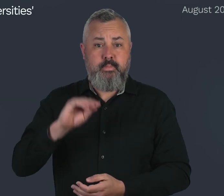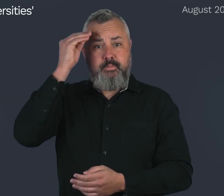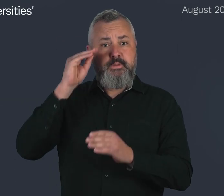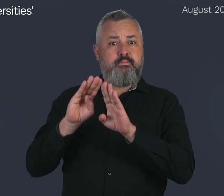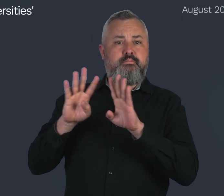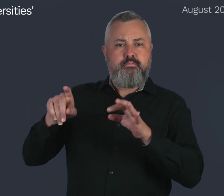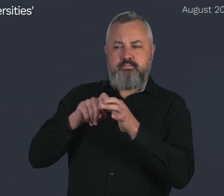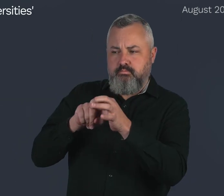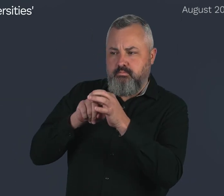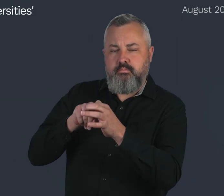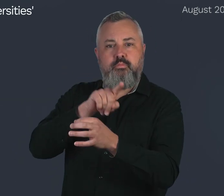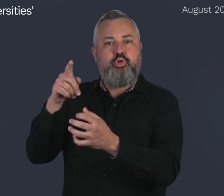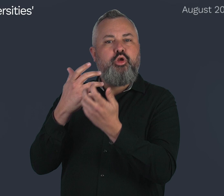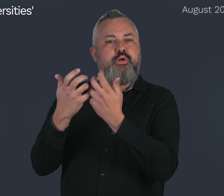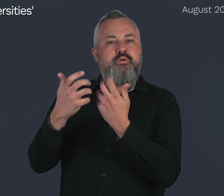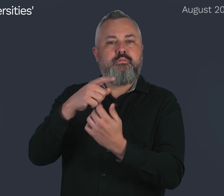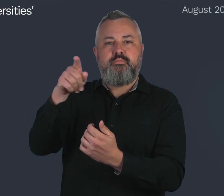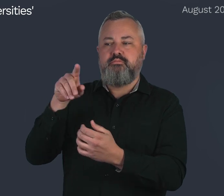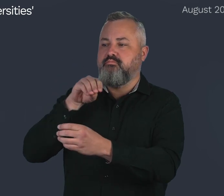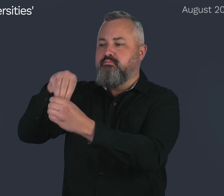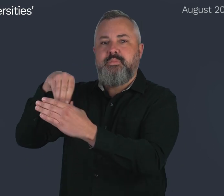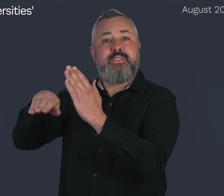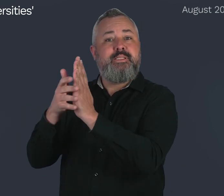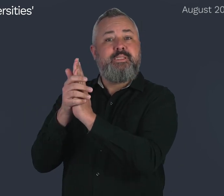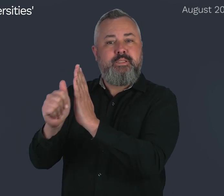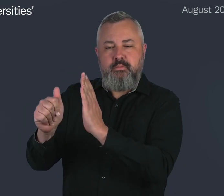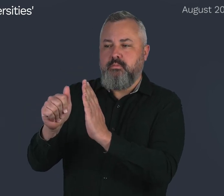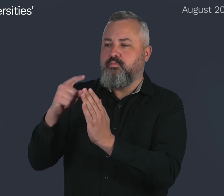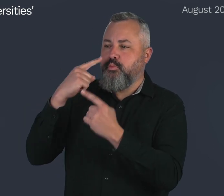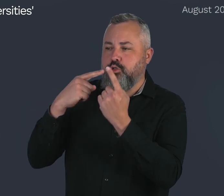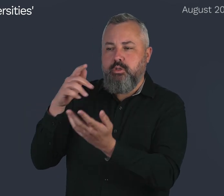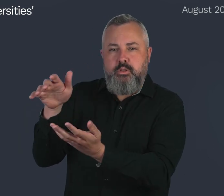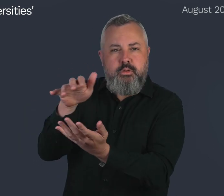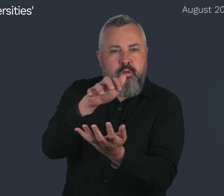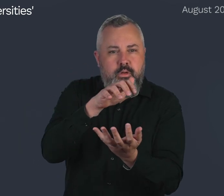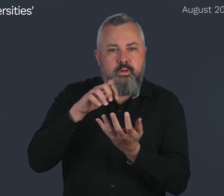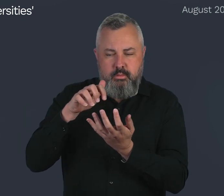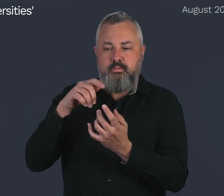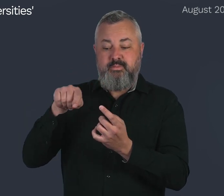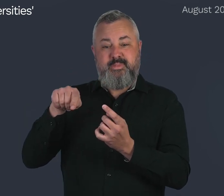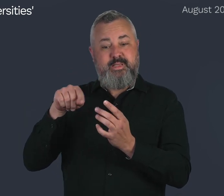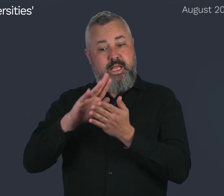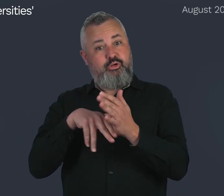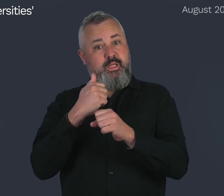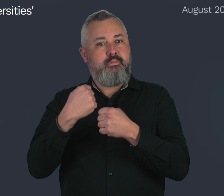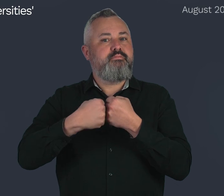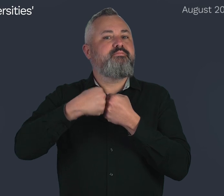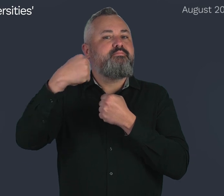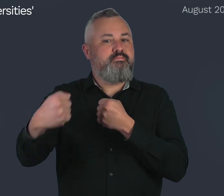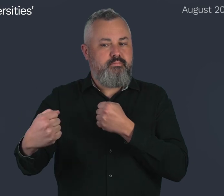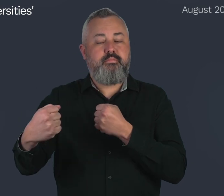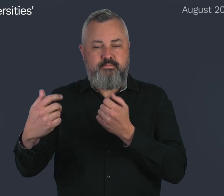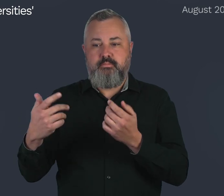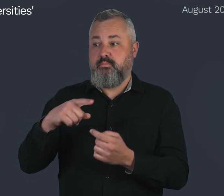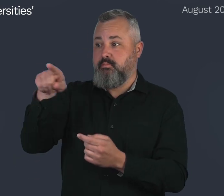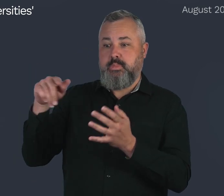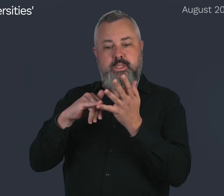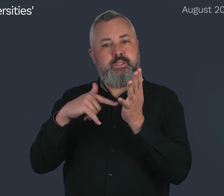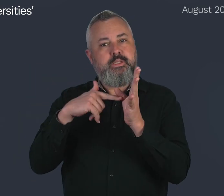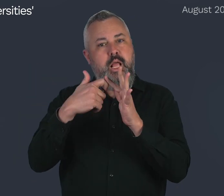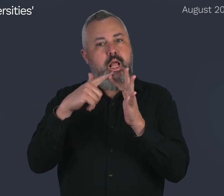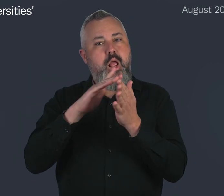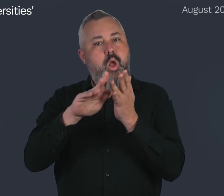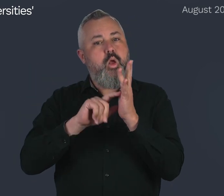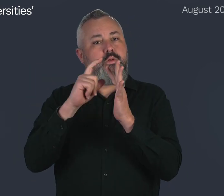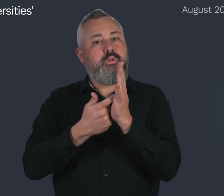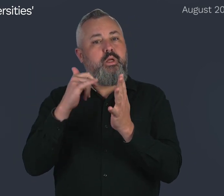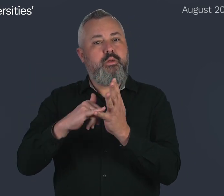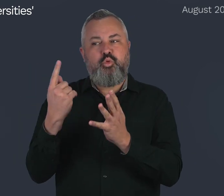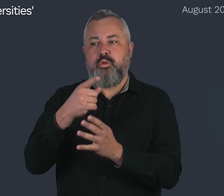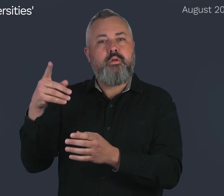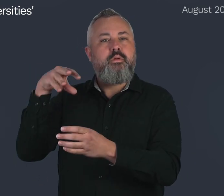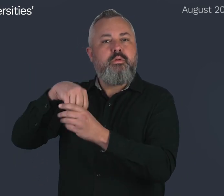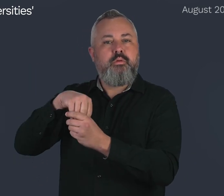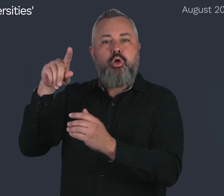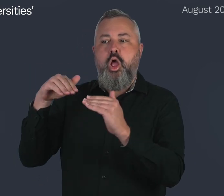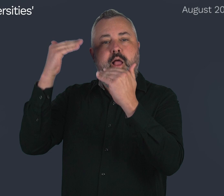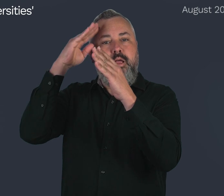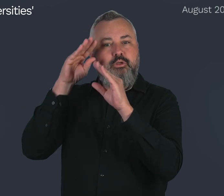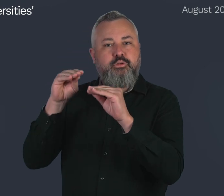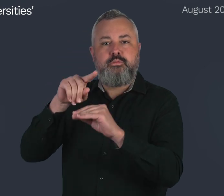The committee inquiry into universities’ investment in skills conducted further hearings with key stakeholders in the higher education sector to